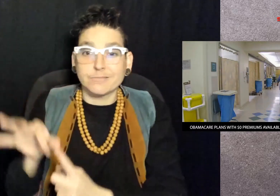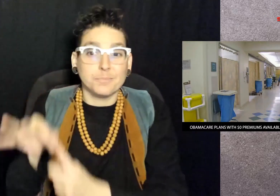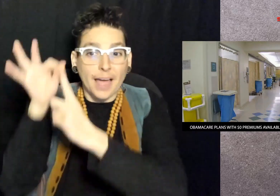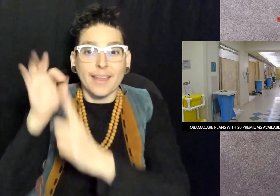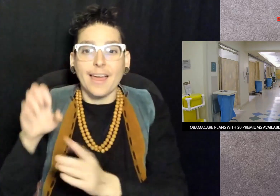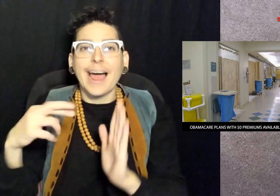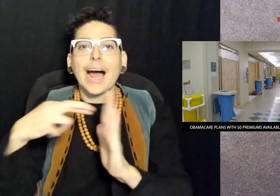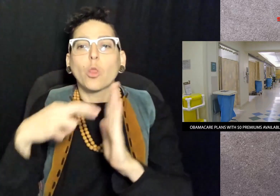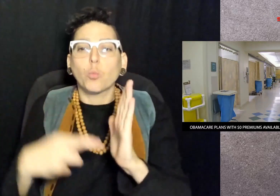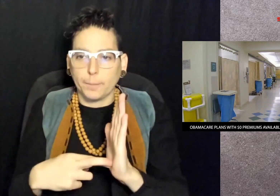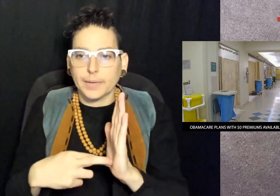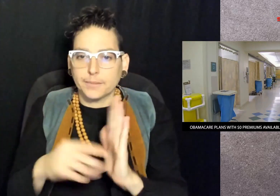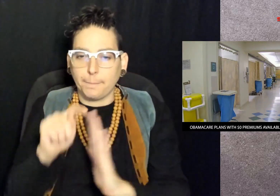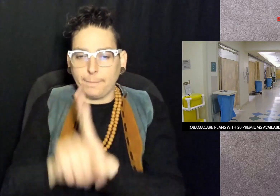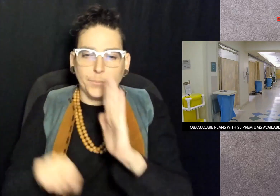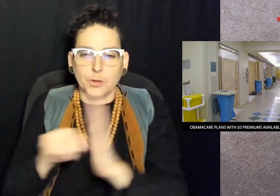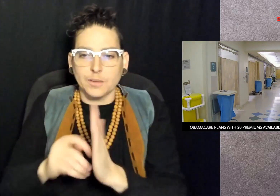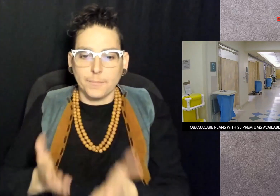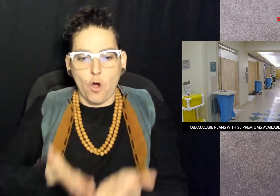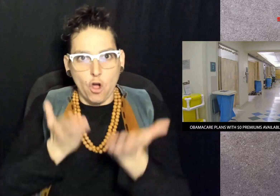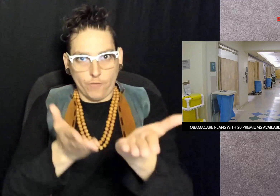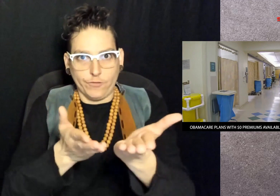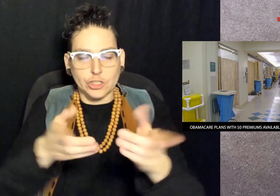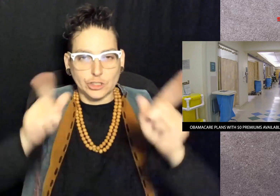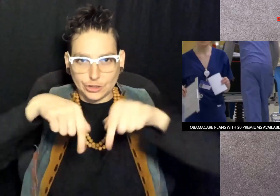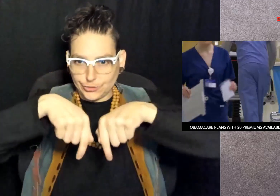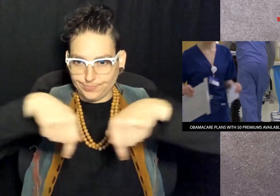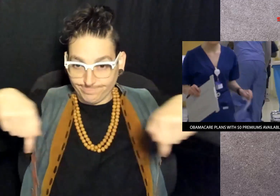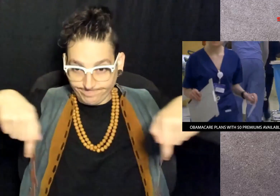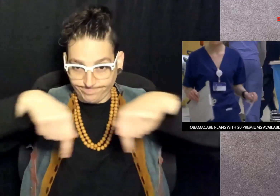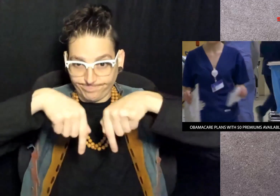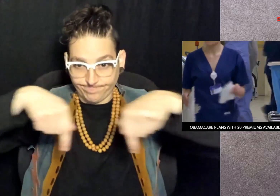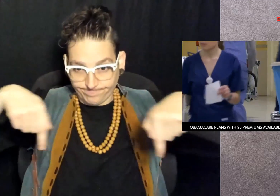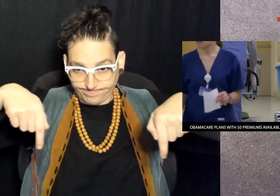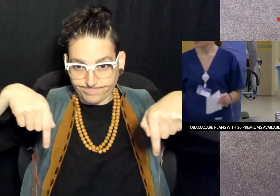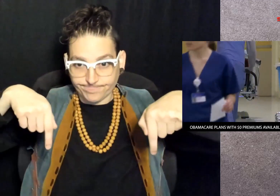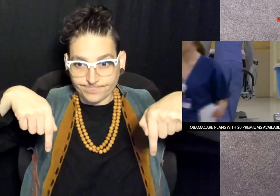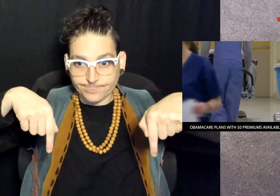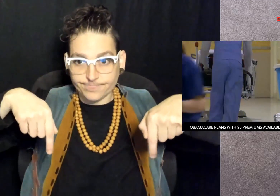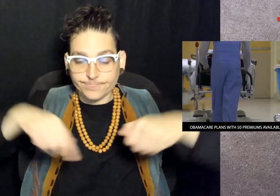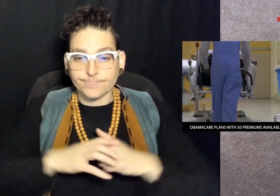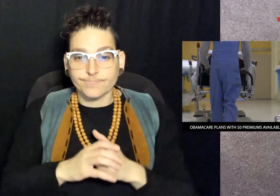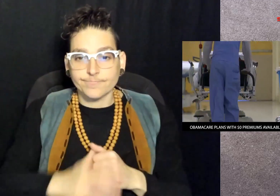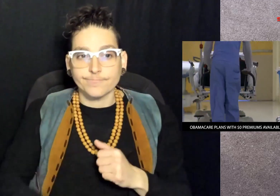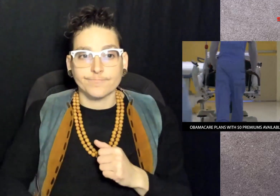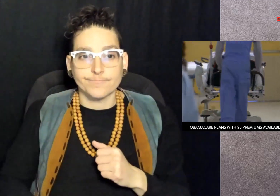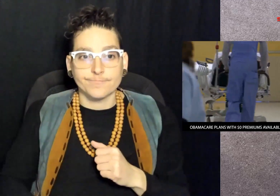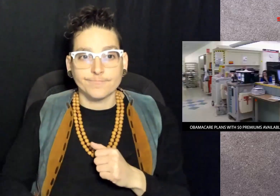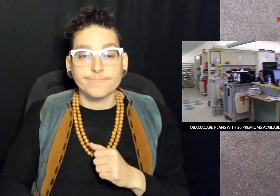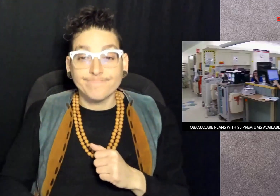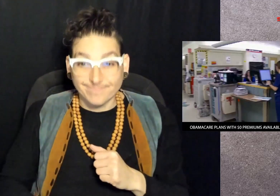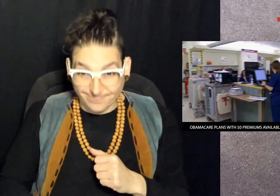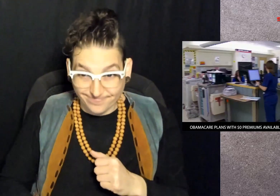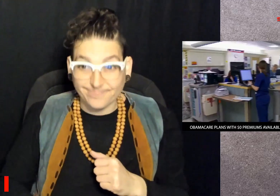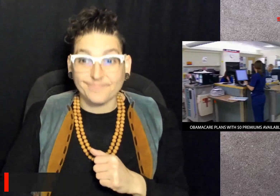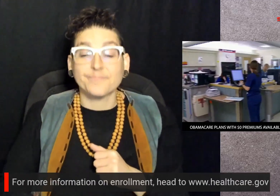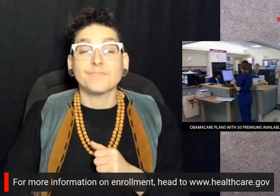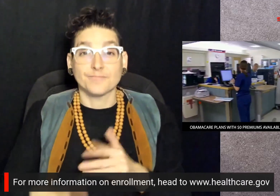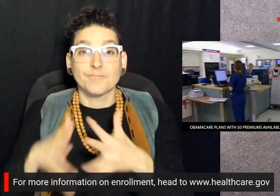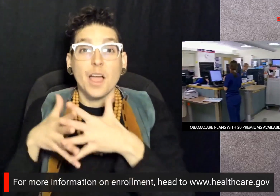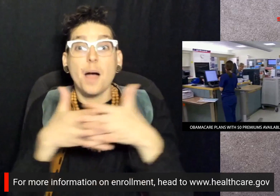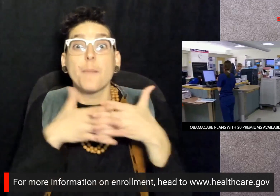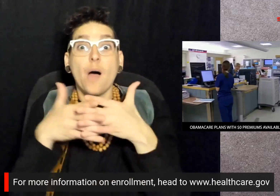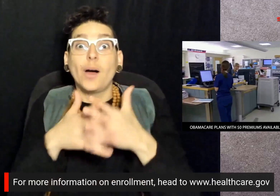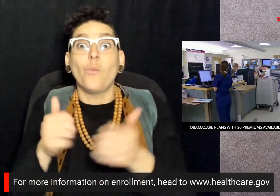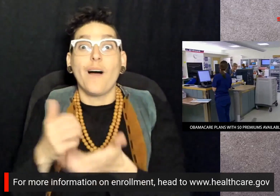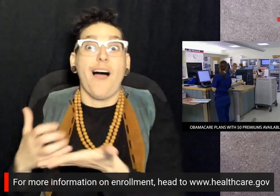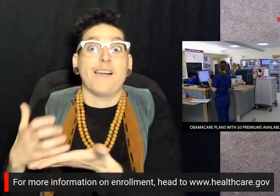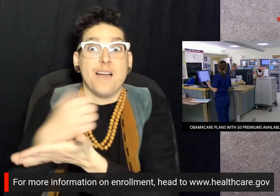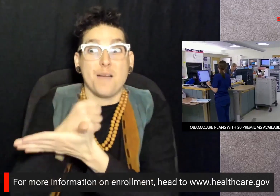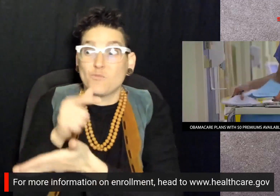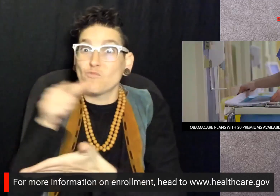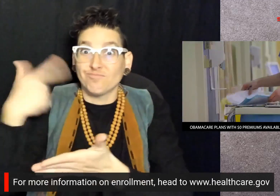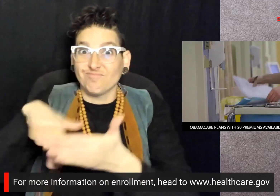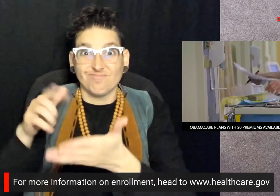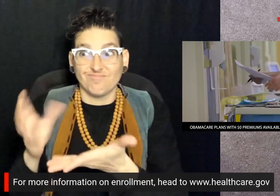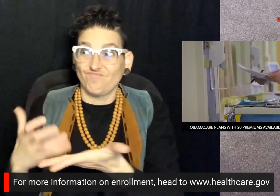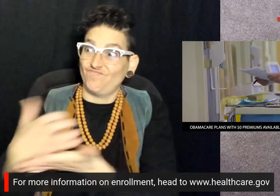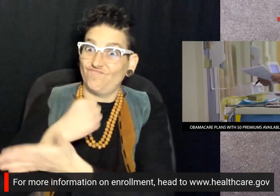thanks to a special enrollment period being offered here